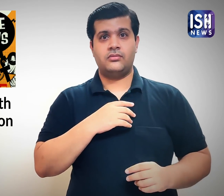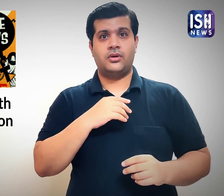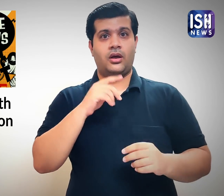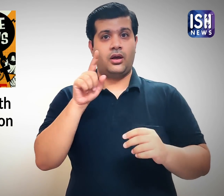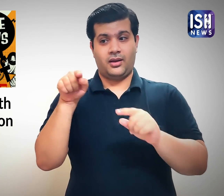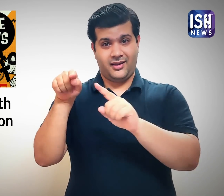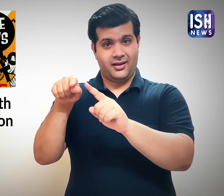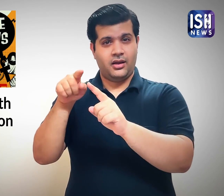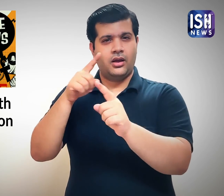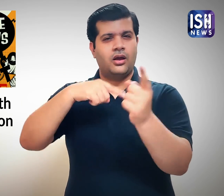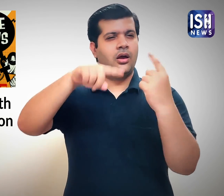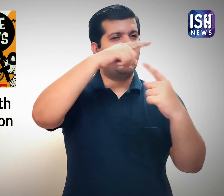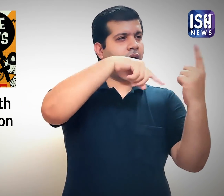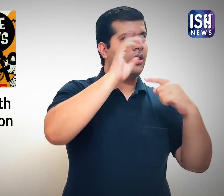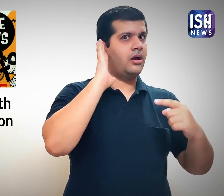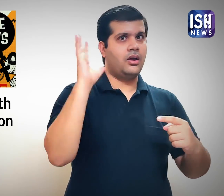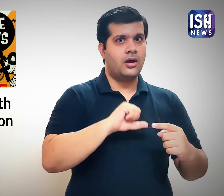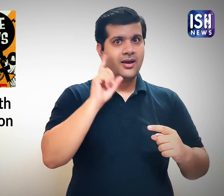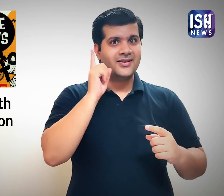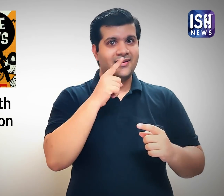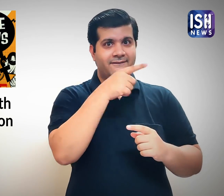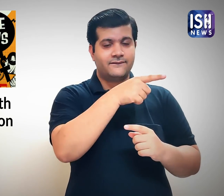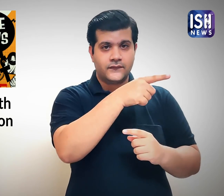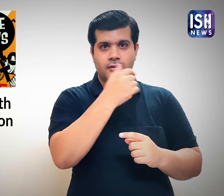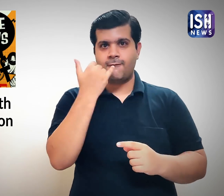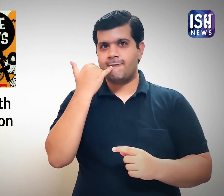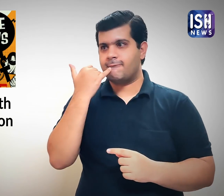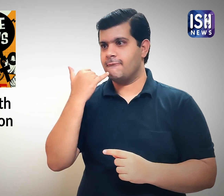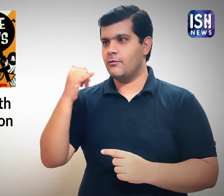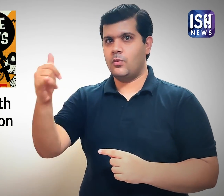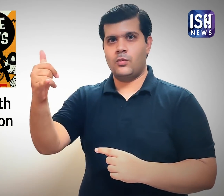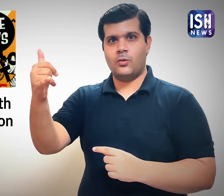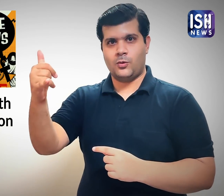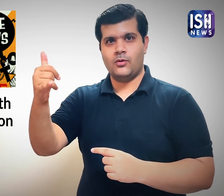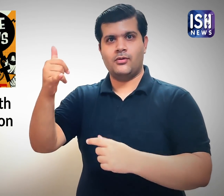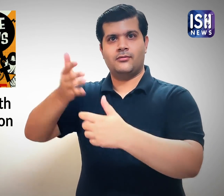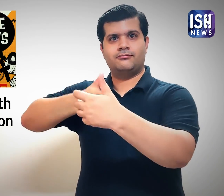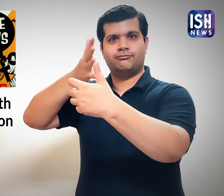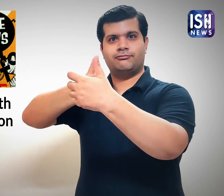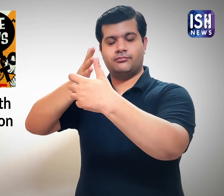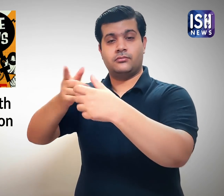Someone got to know about this and video called the Deaf person.